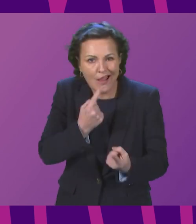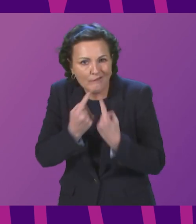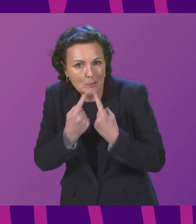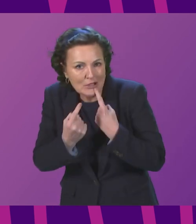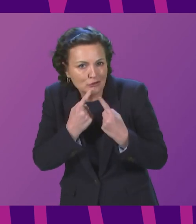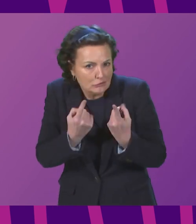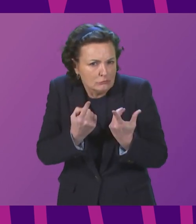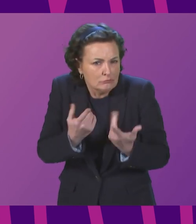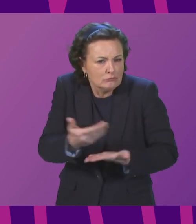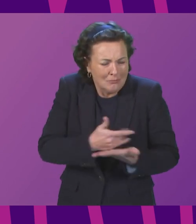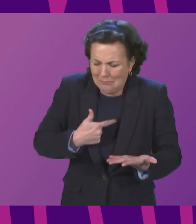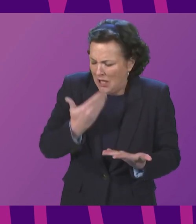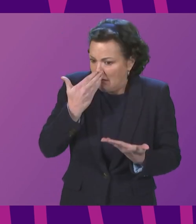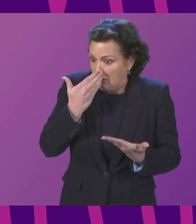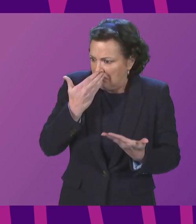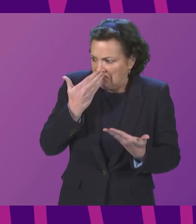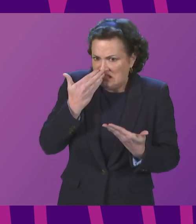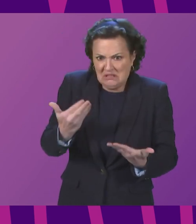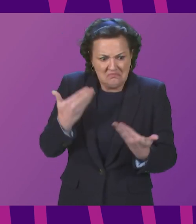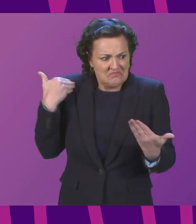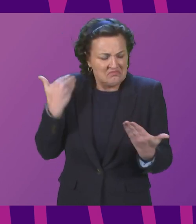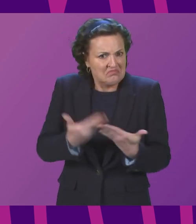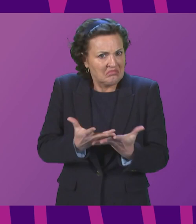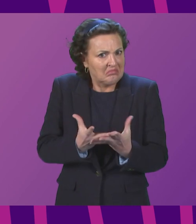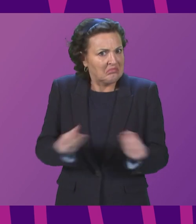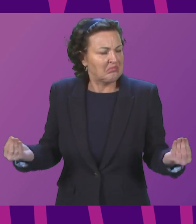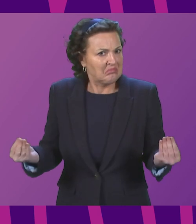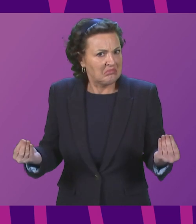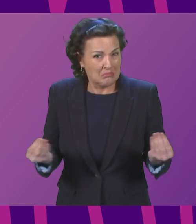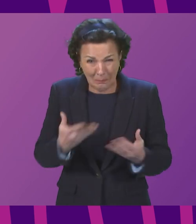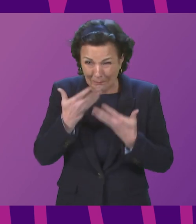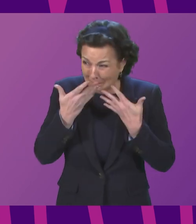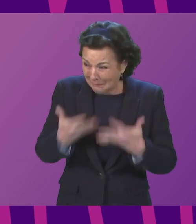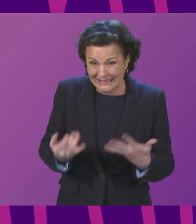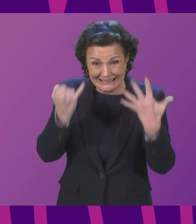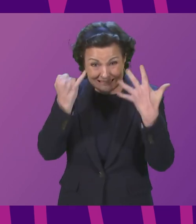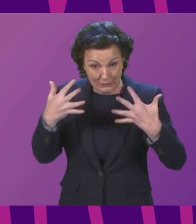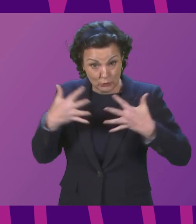However, that transparency has ebbed away after six weeks of omicron in Scotland. We